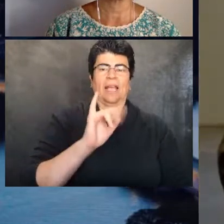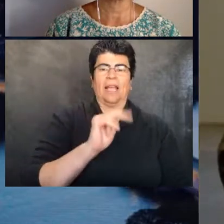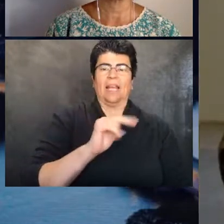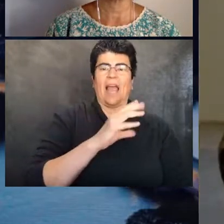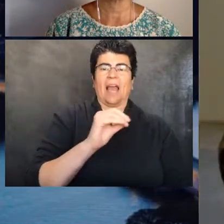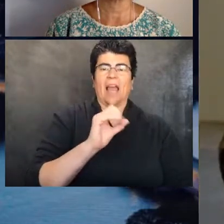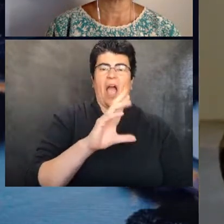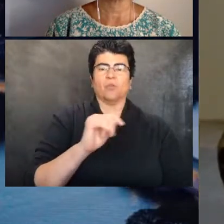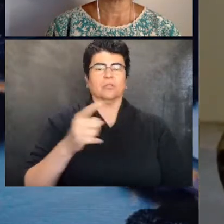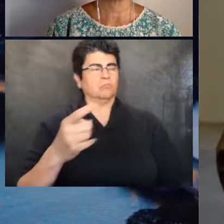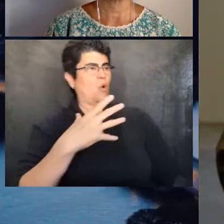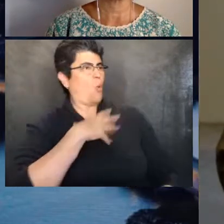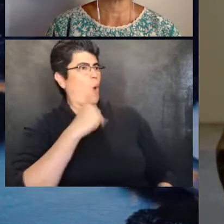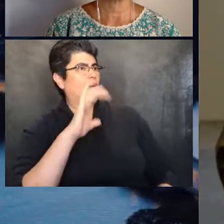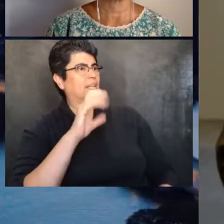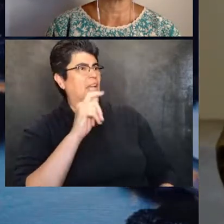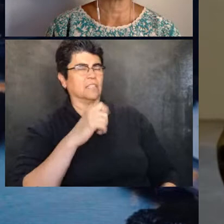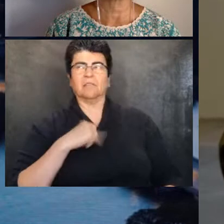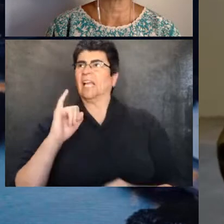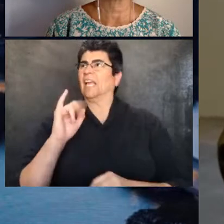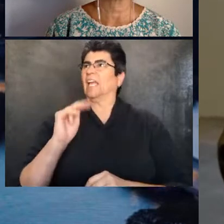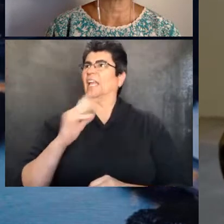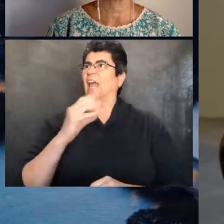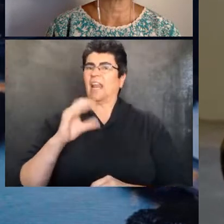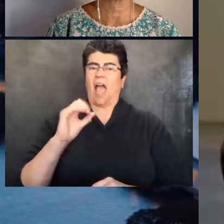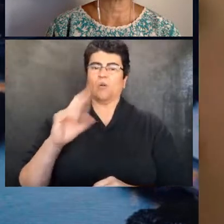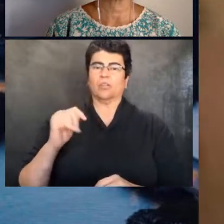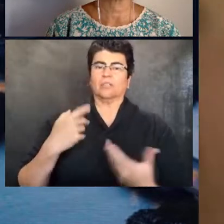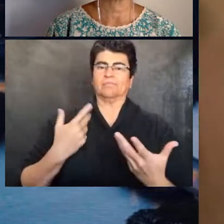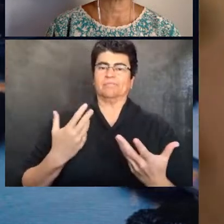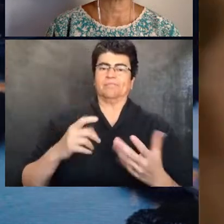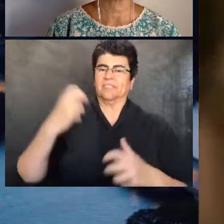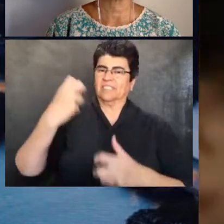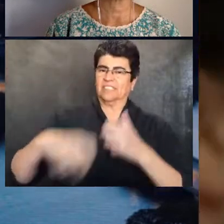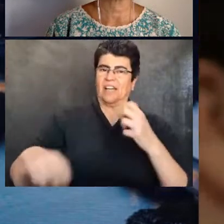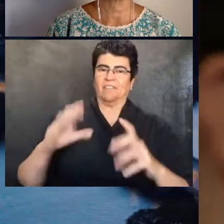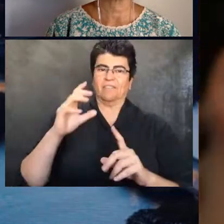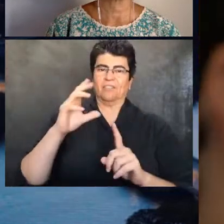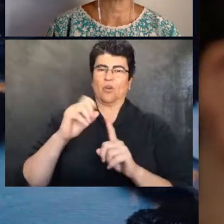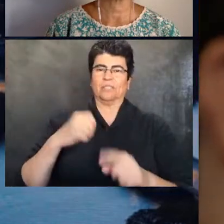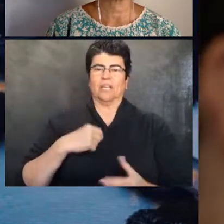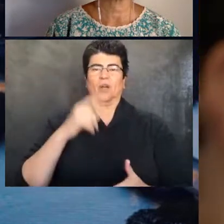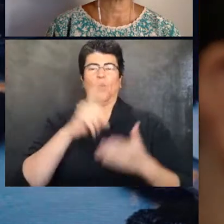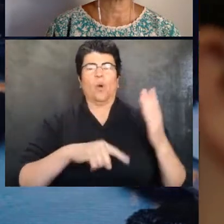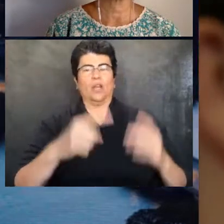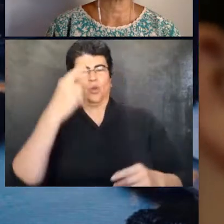White Castle. - In N Out. See? Tough choice. What do you think, snitch?